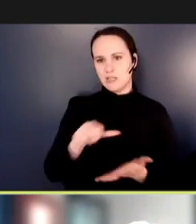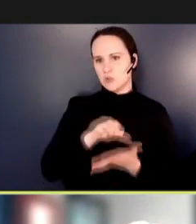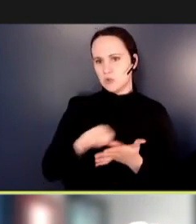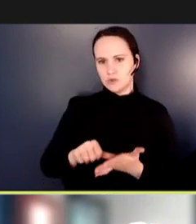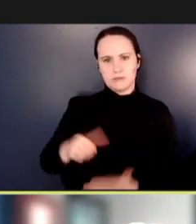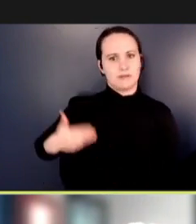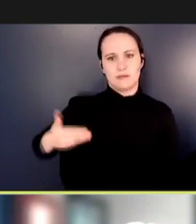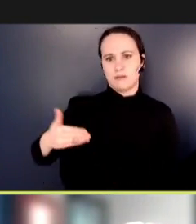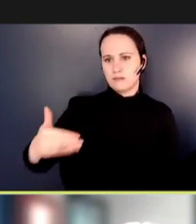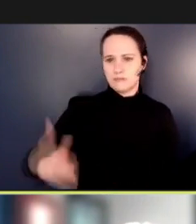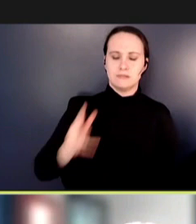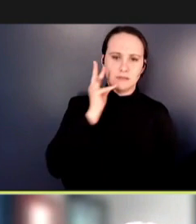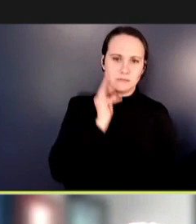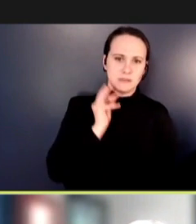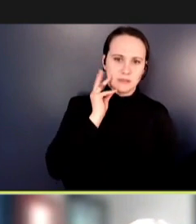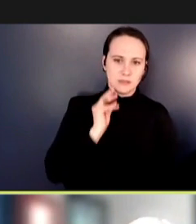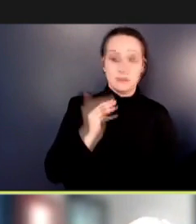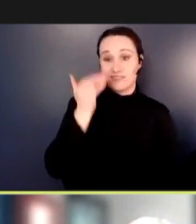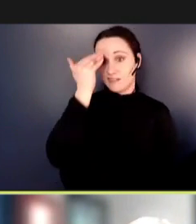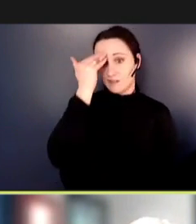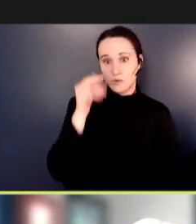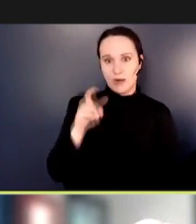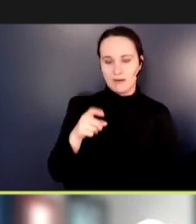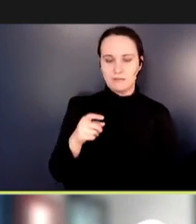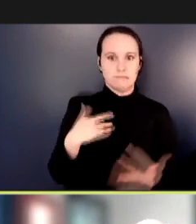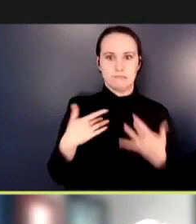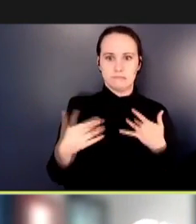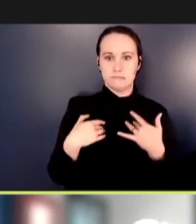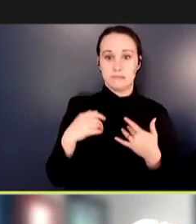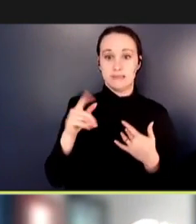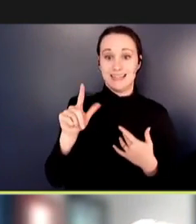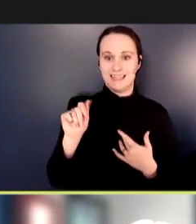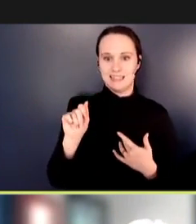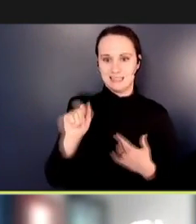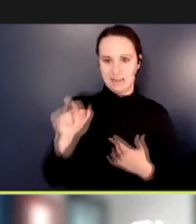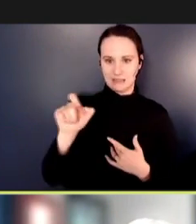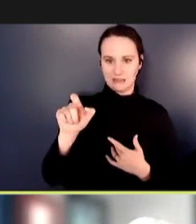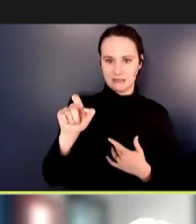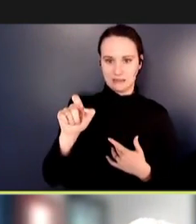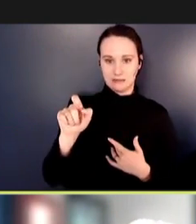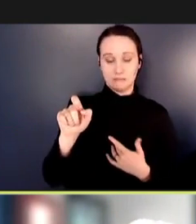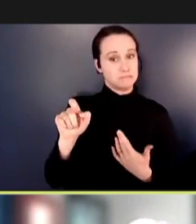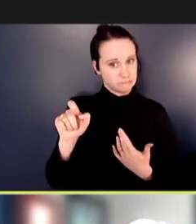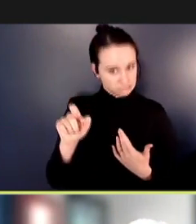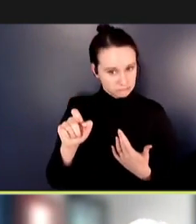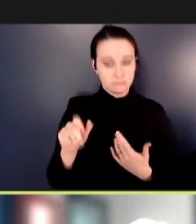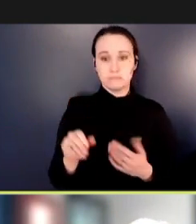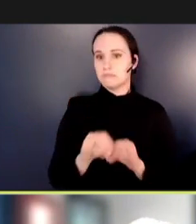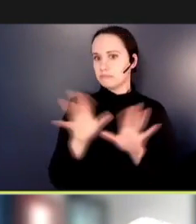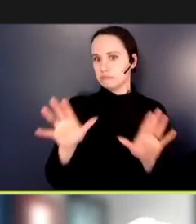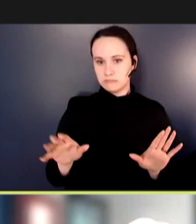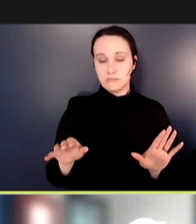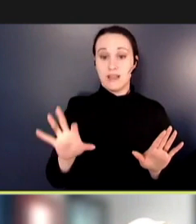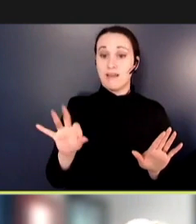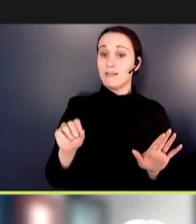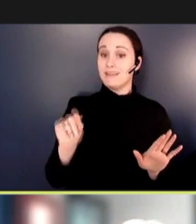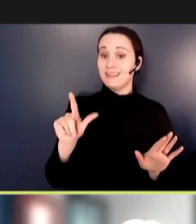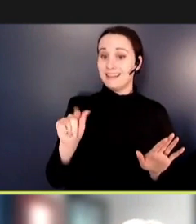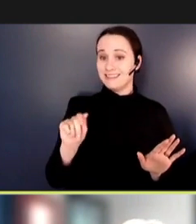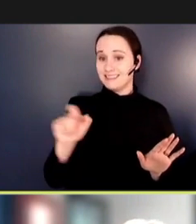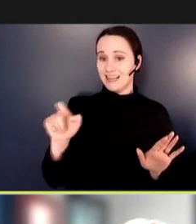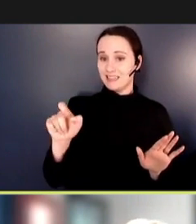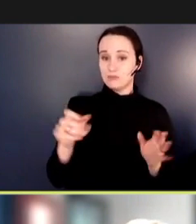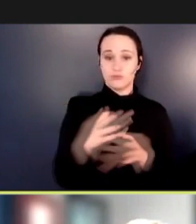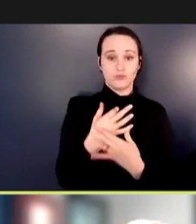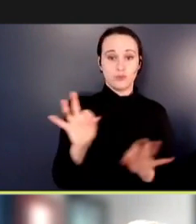is you have to worry about latex. And so clearly using latex-free gloves, switching to nitrile,